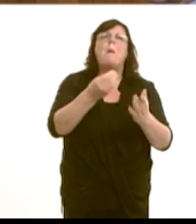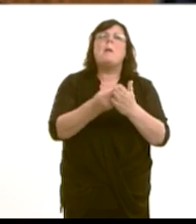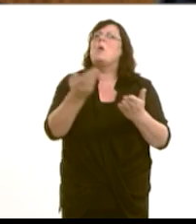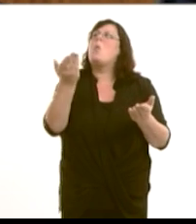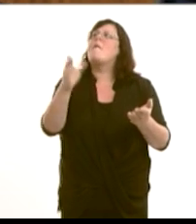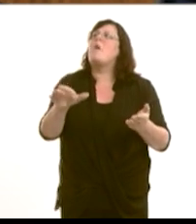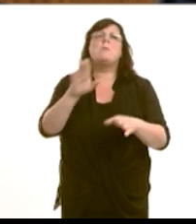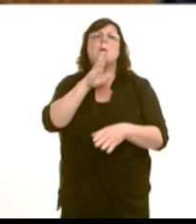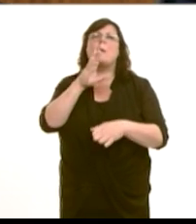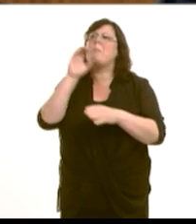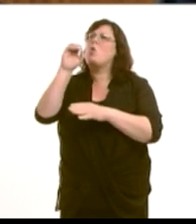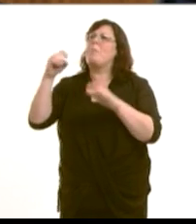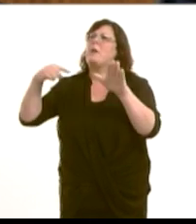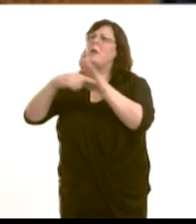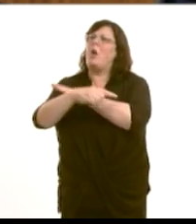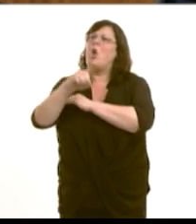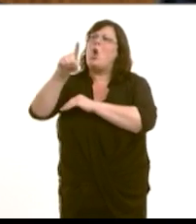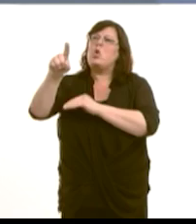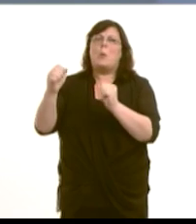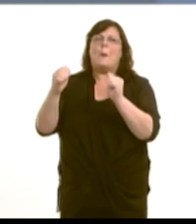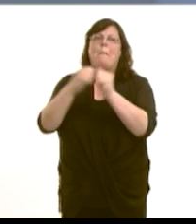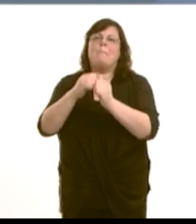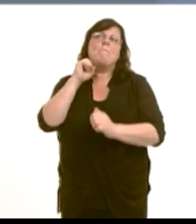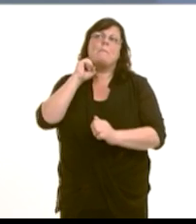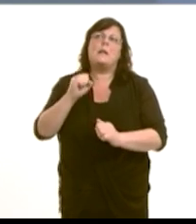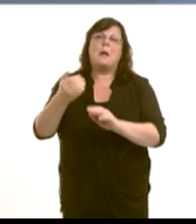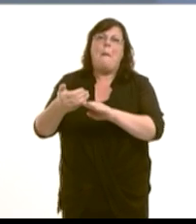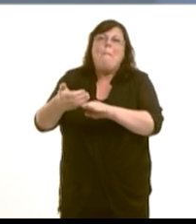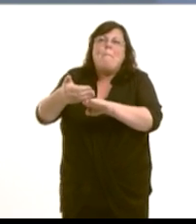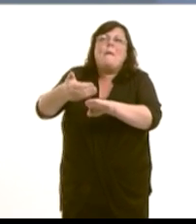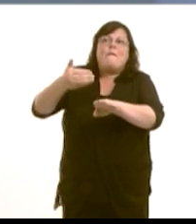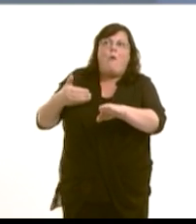Itís a commitment you made prior to the Brexit vote because these discussions were prior to the Brexit vote.